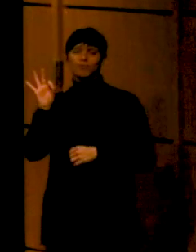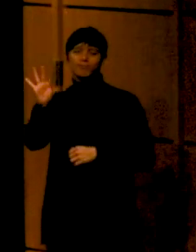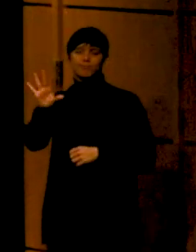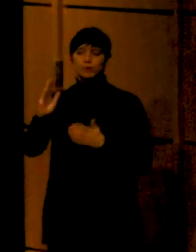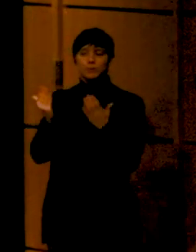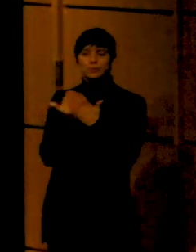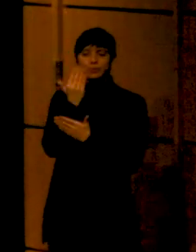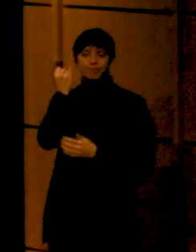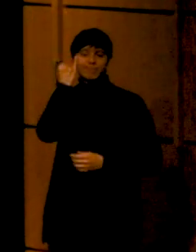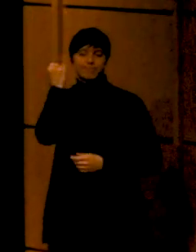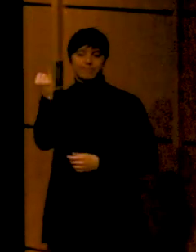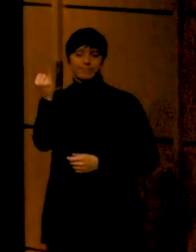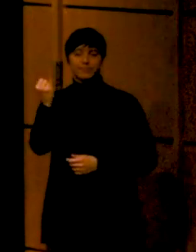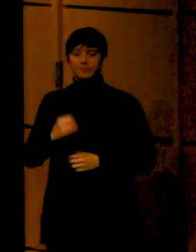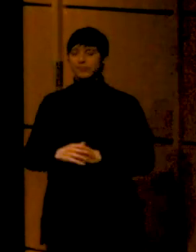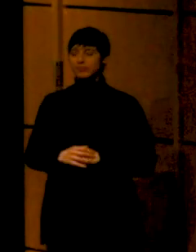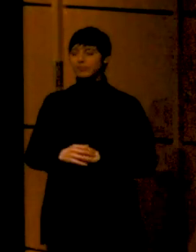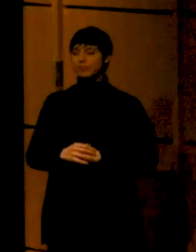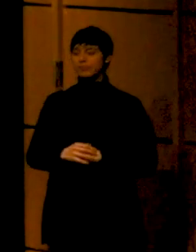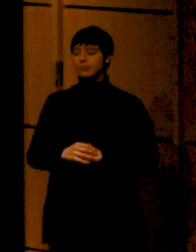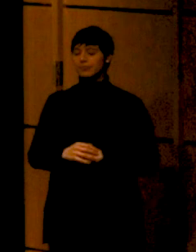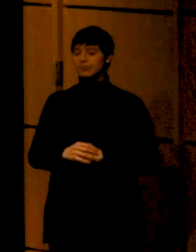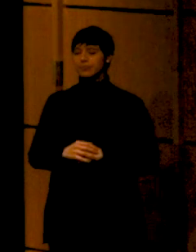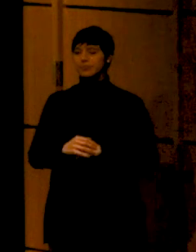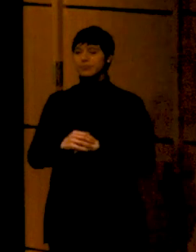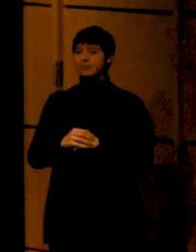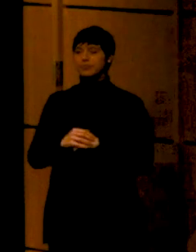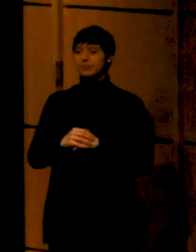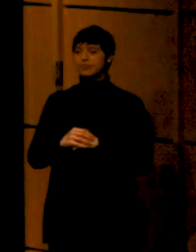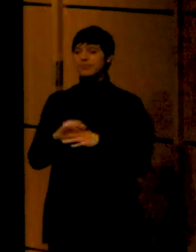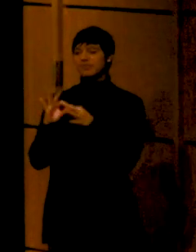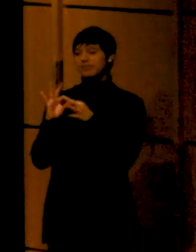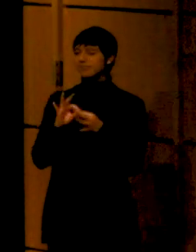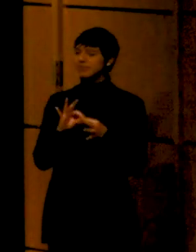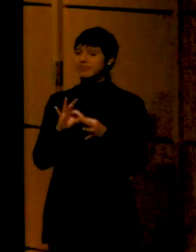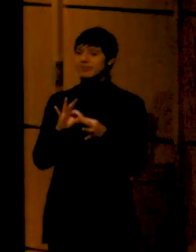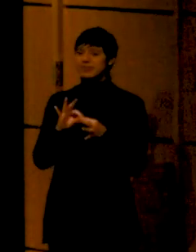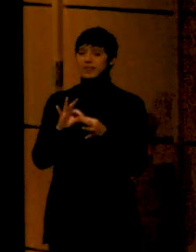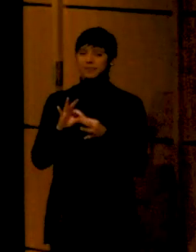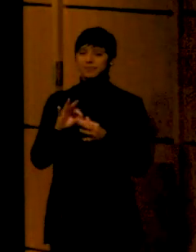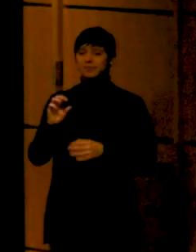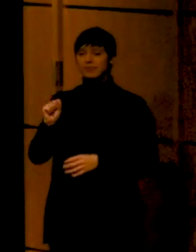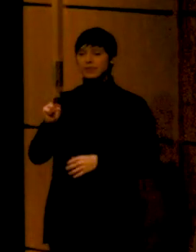And it's about the sublime, sublime used as a noun, not an adjective.